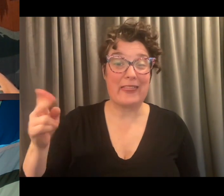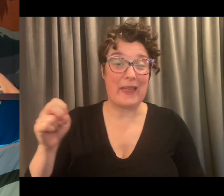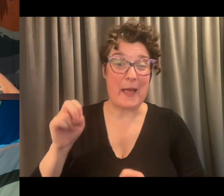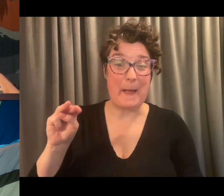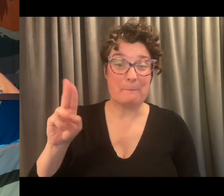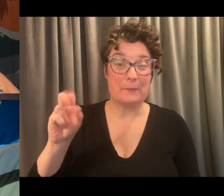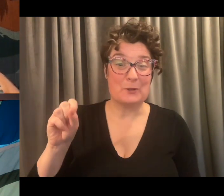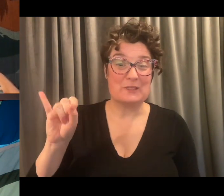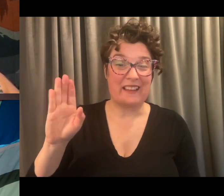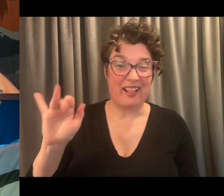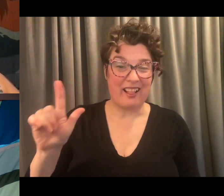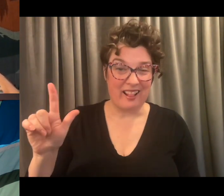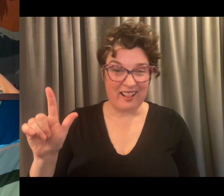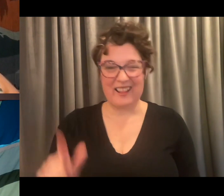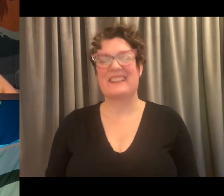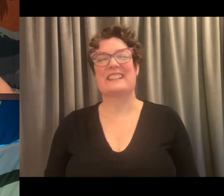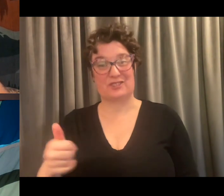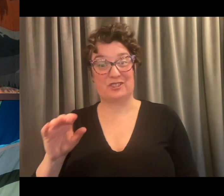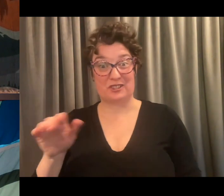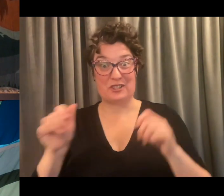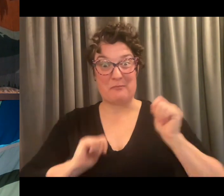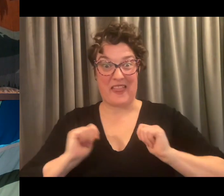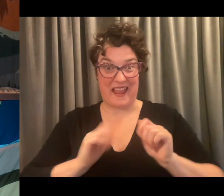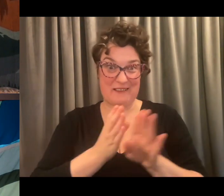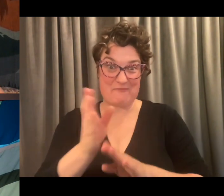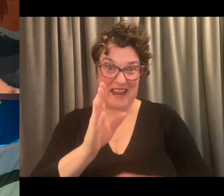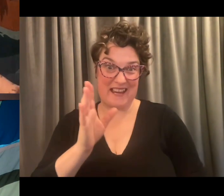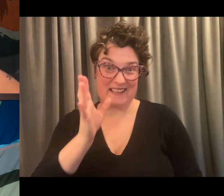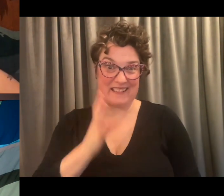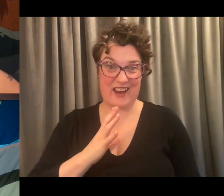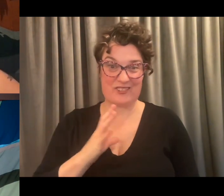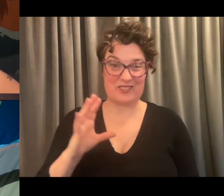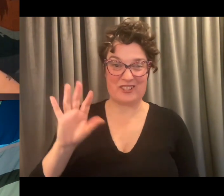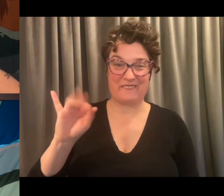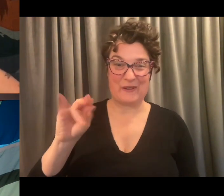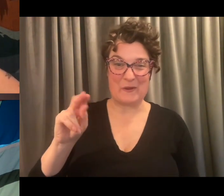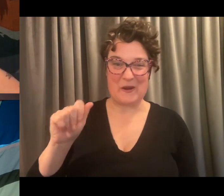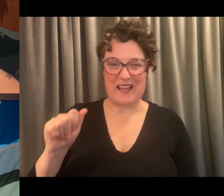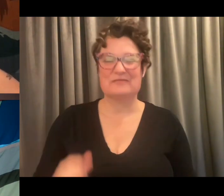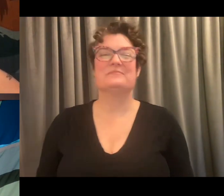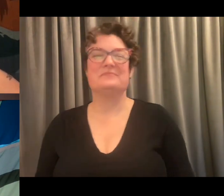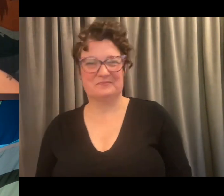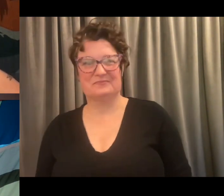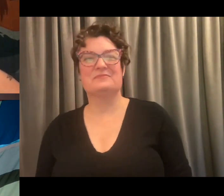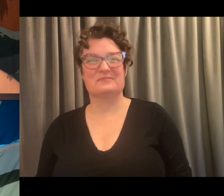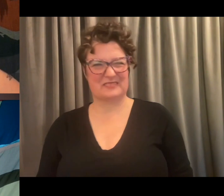She was, Fiona. It was incredible. Yeah, and she's just a really interesting multimedia artist in a lot of ways.